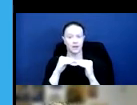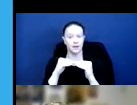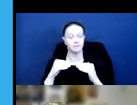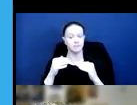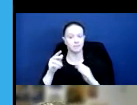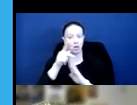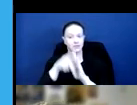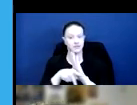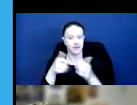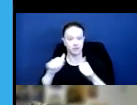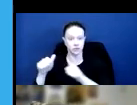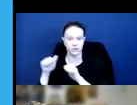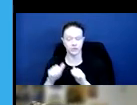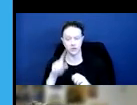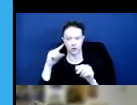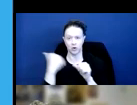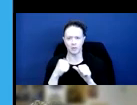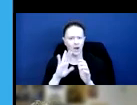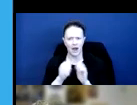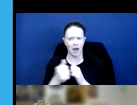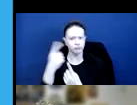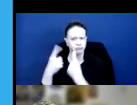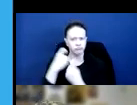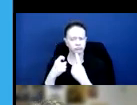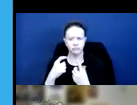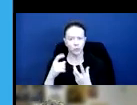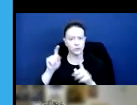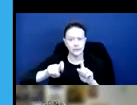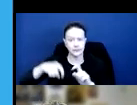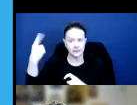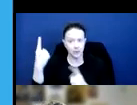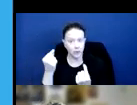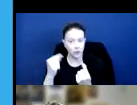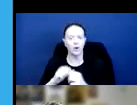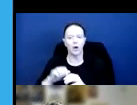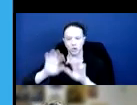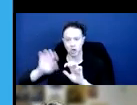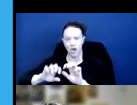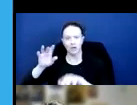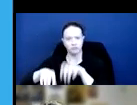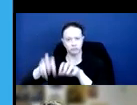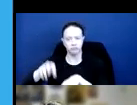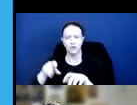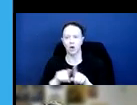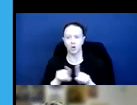to let us know your needs and or questions. If you're speaking, please say your name before speaking so we know who you are.